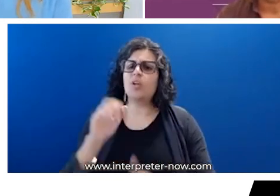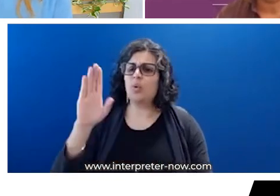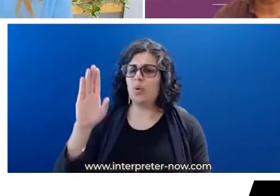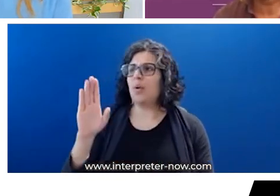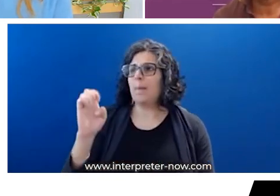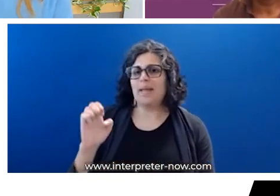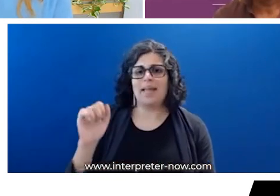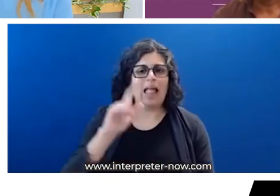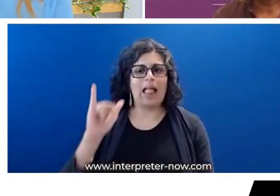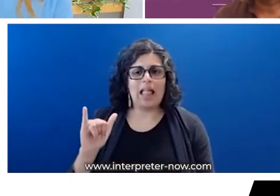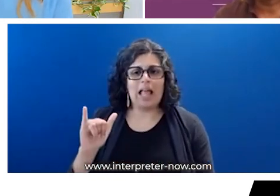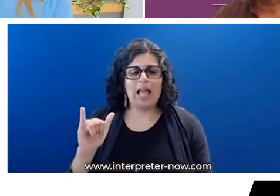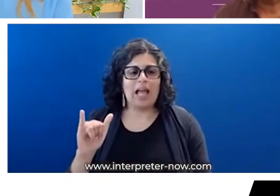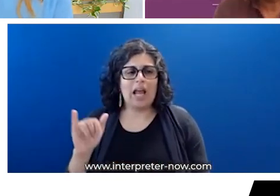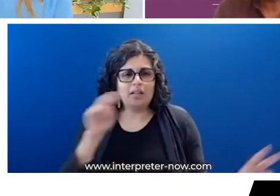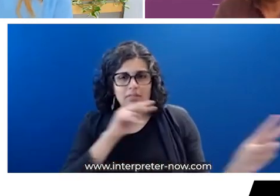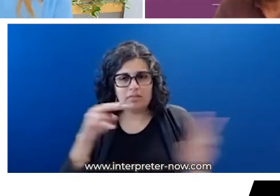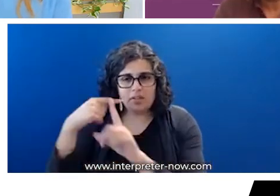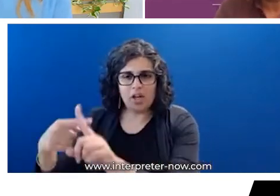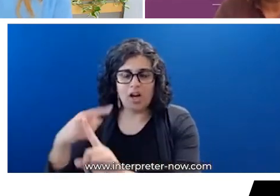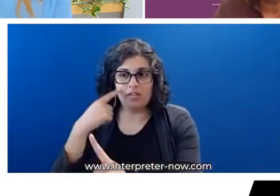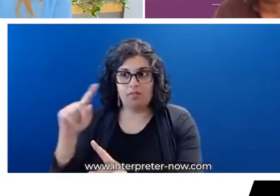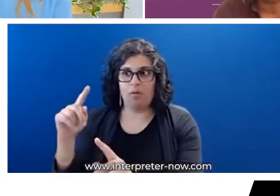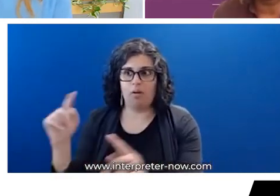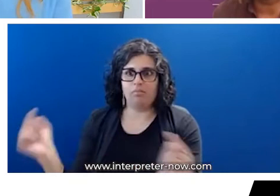How can we support others to achieve their goals?